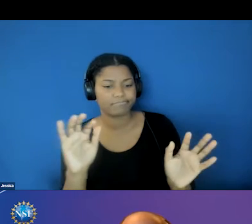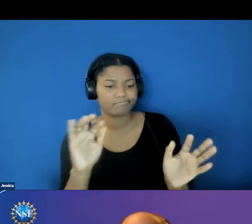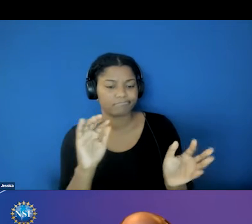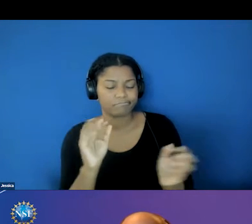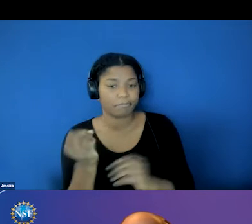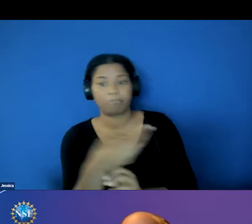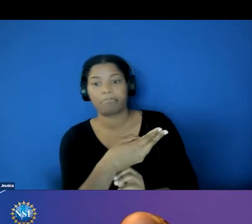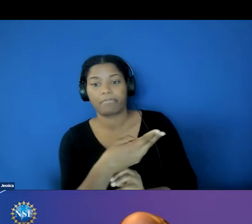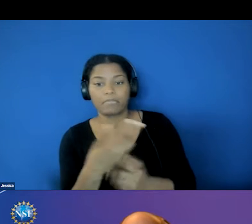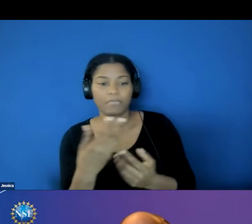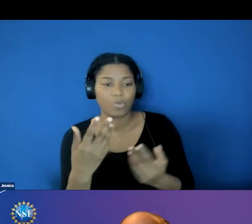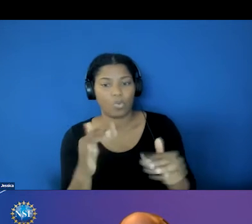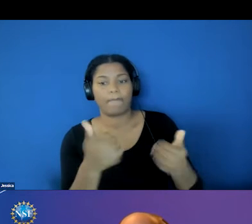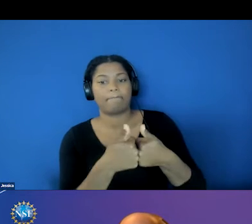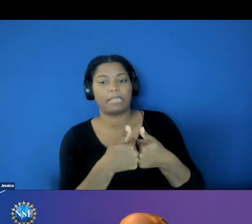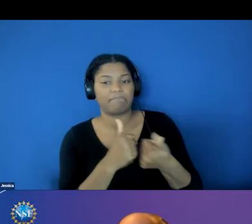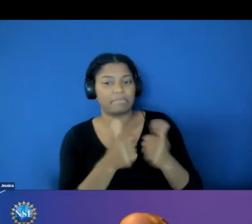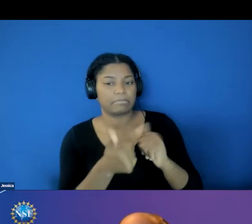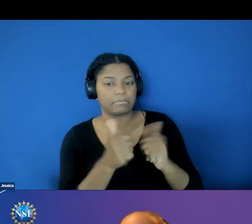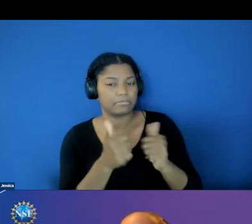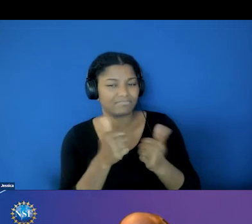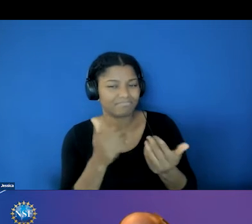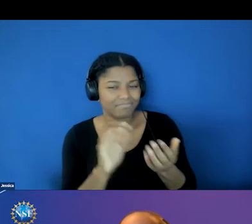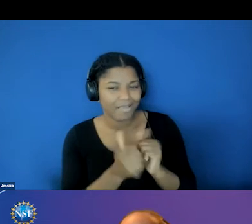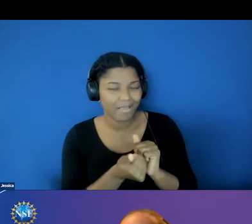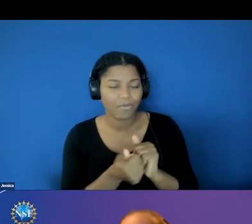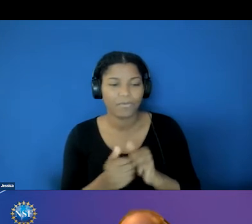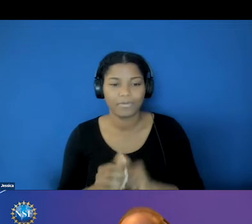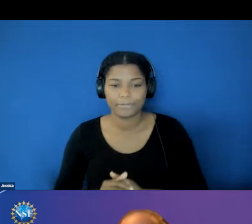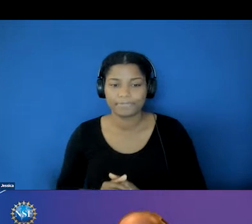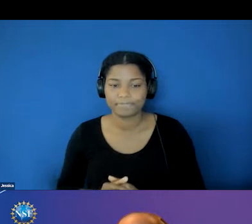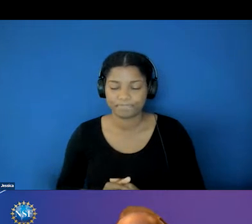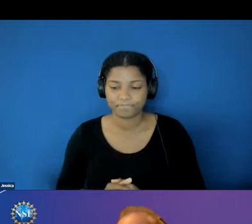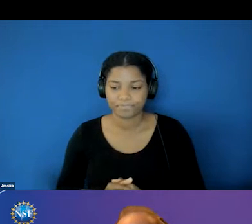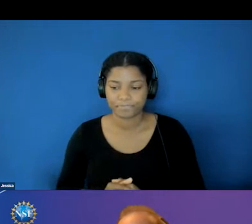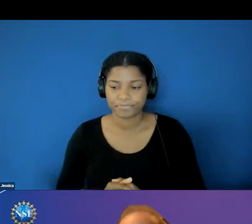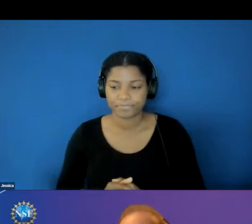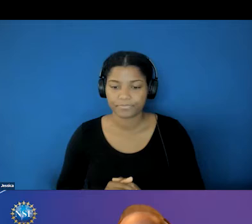Notice here I say, what makes an MRI proposal, competitive rather than successful.